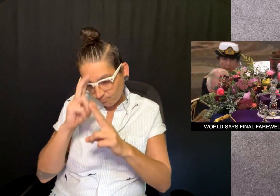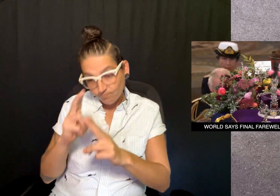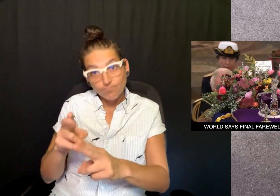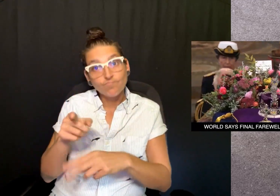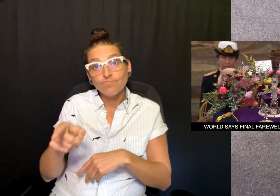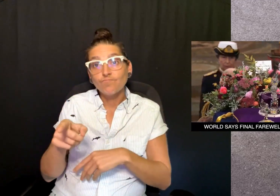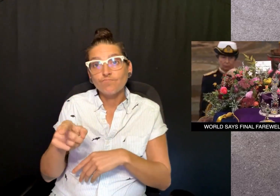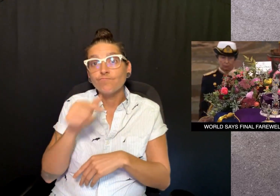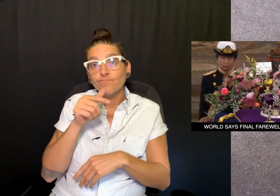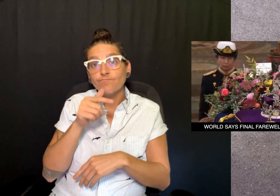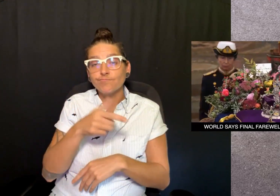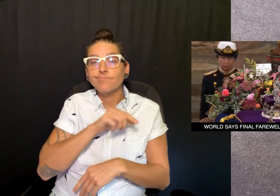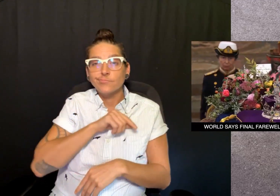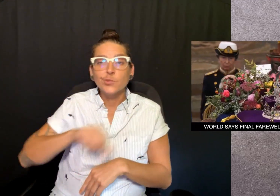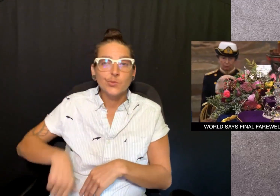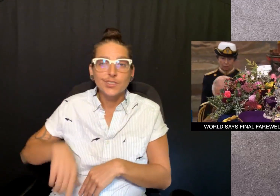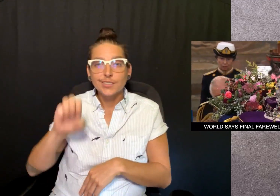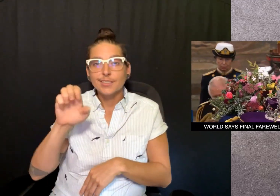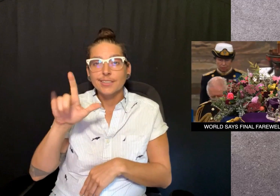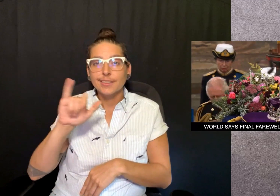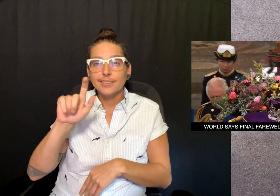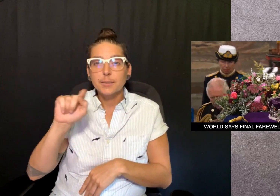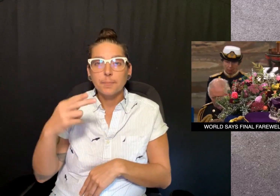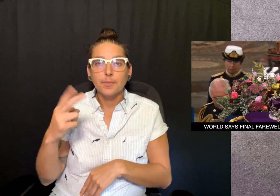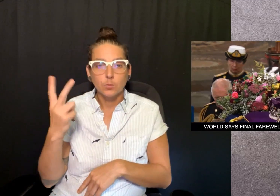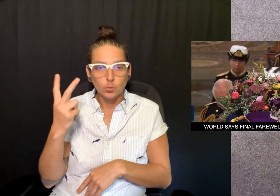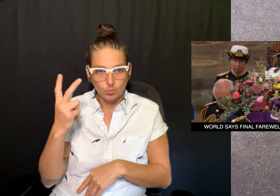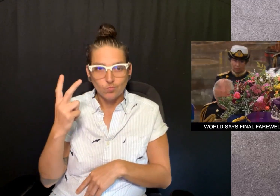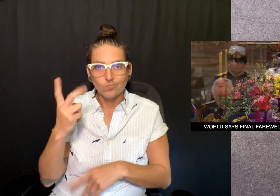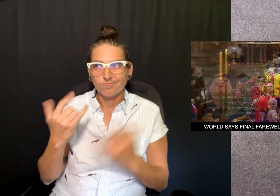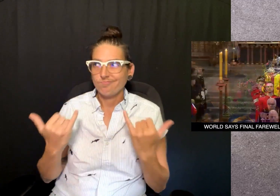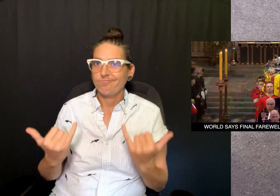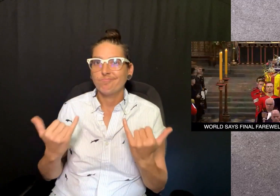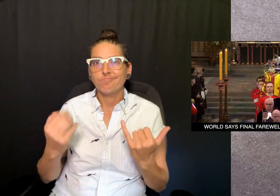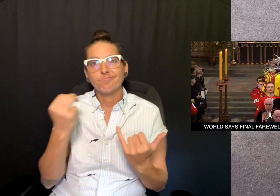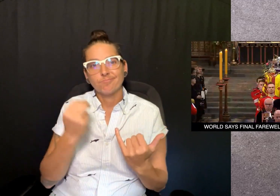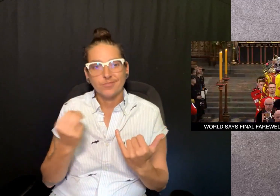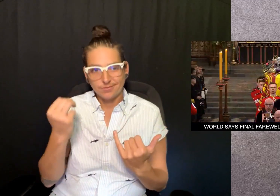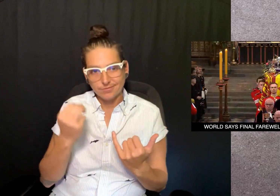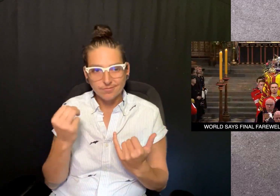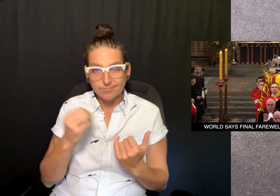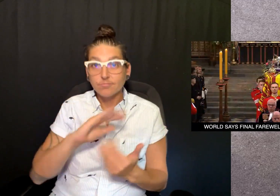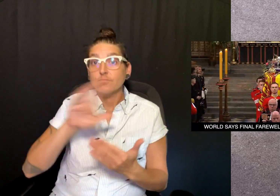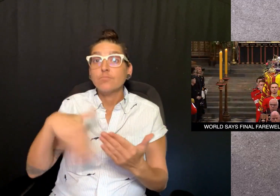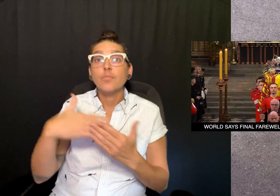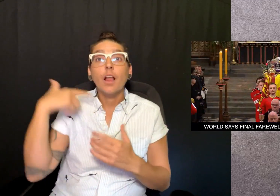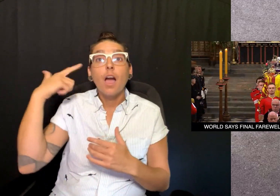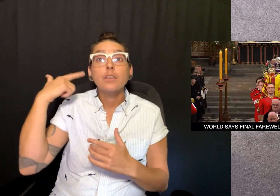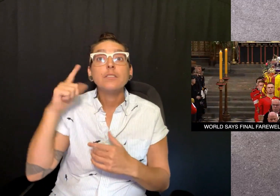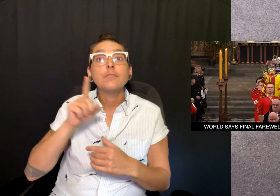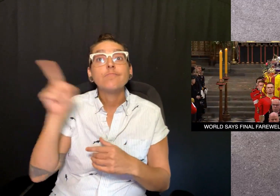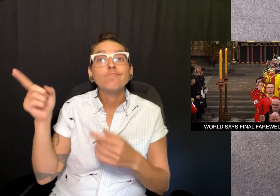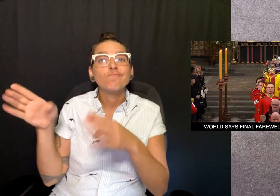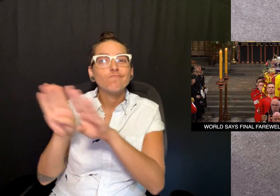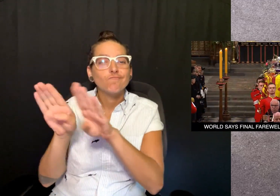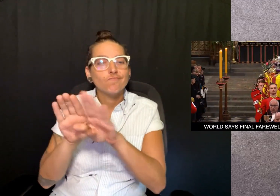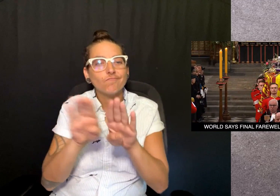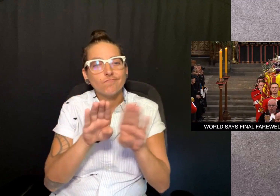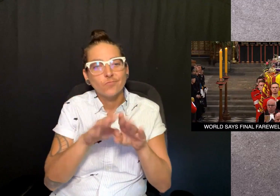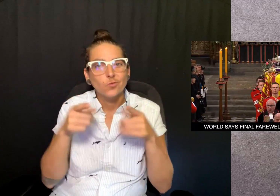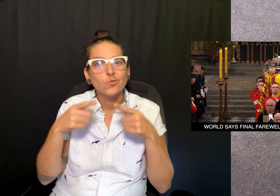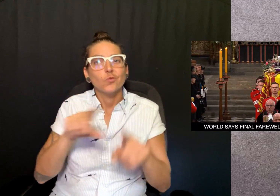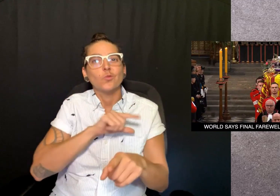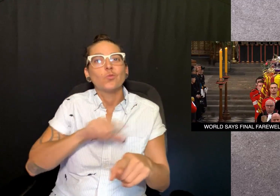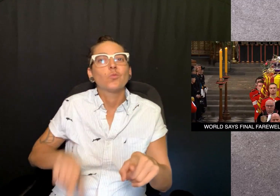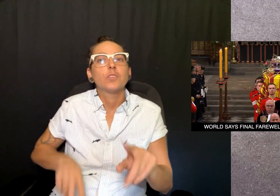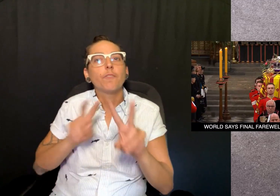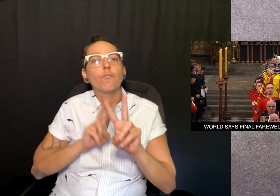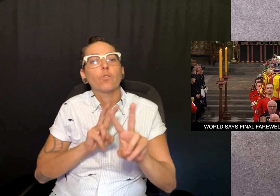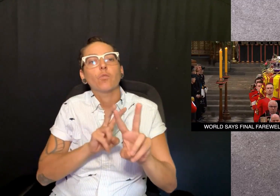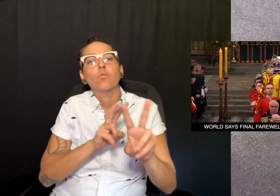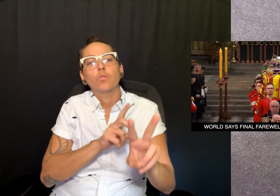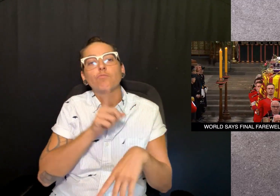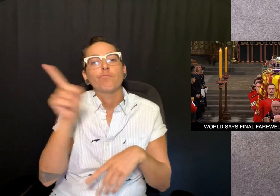Elizabeth II today all of London was shut down for the Queen's funeral at Westminster